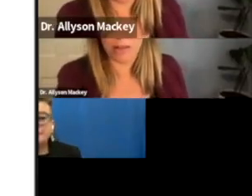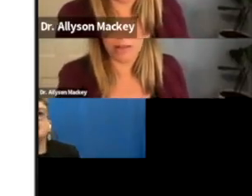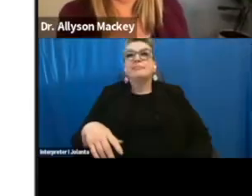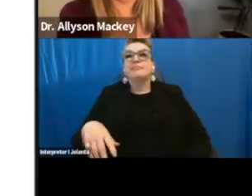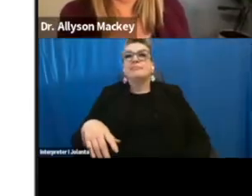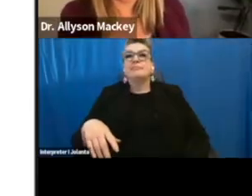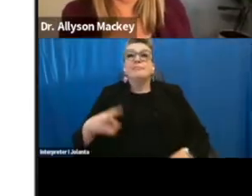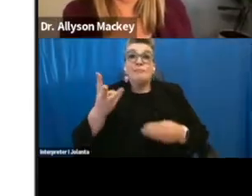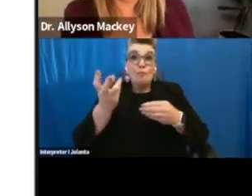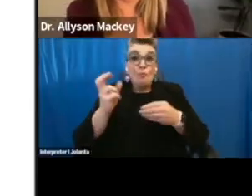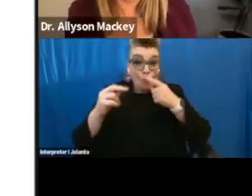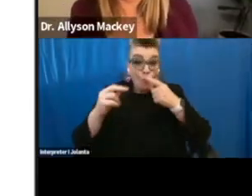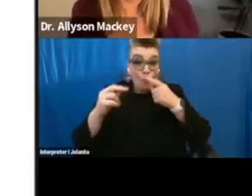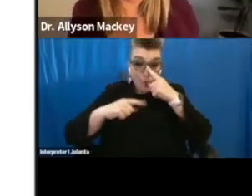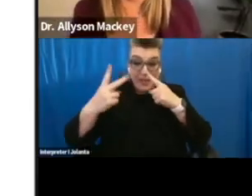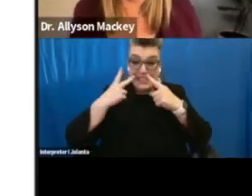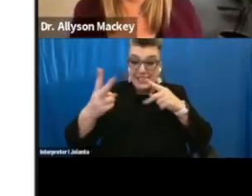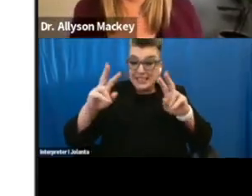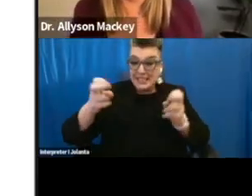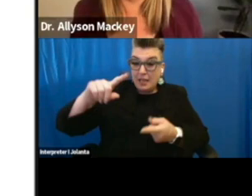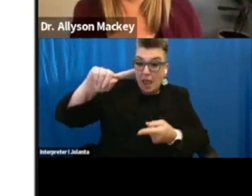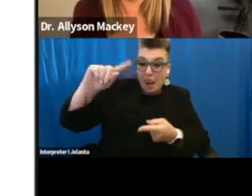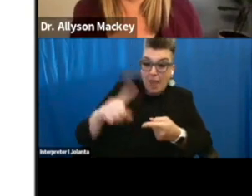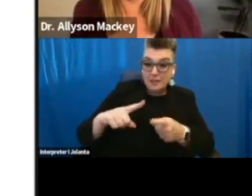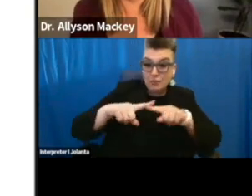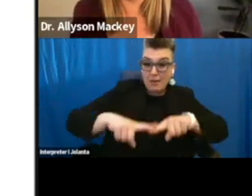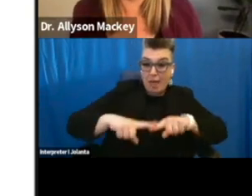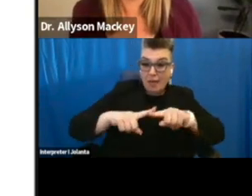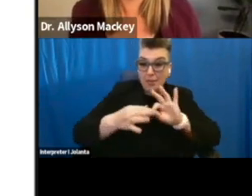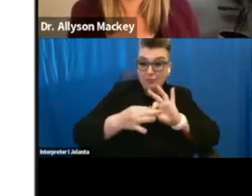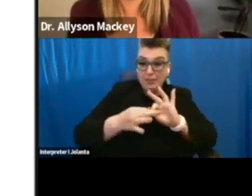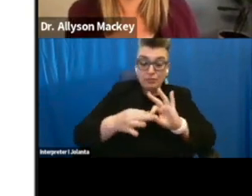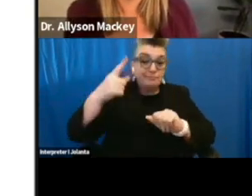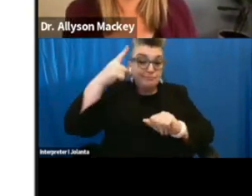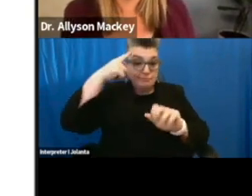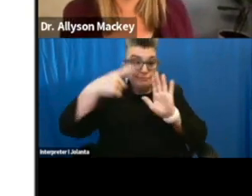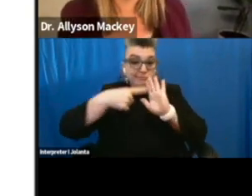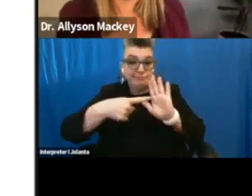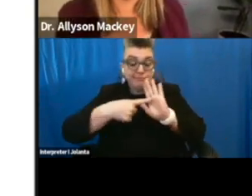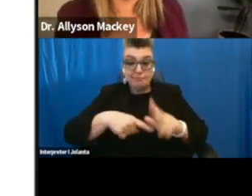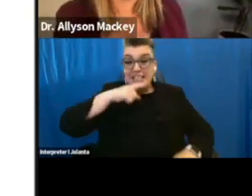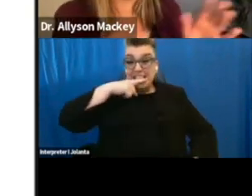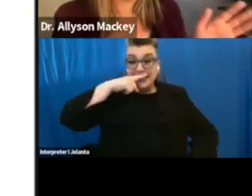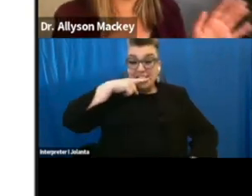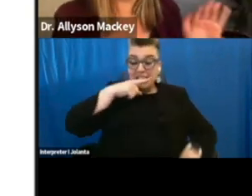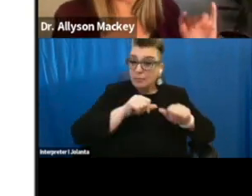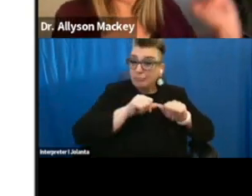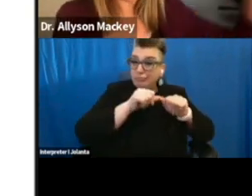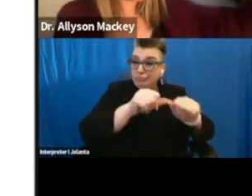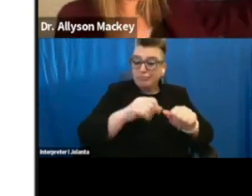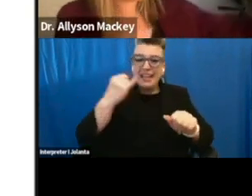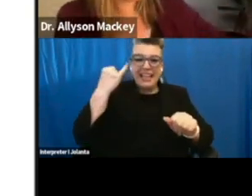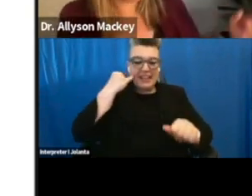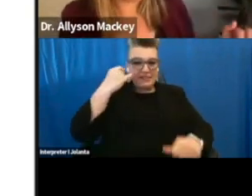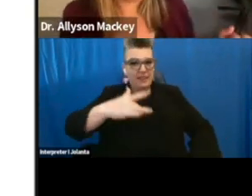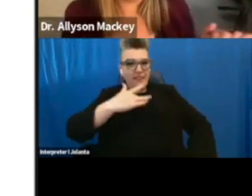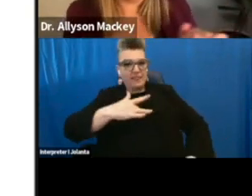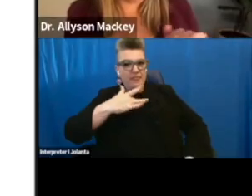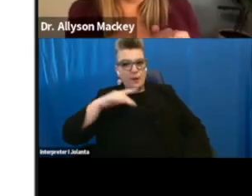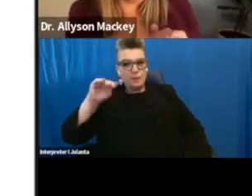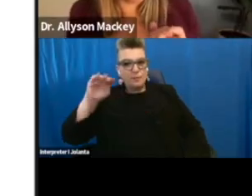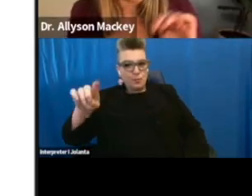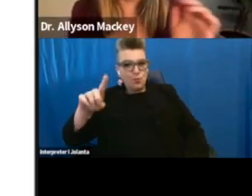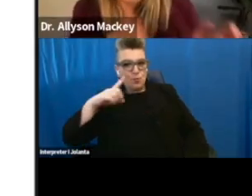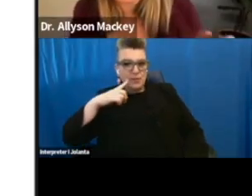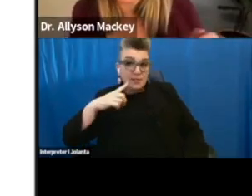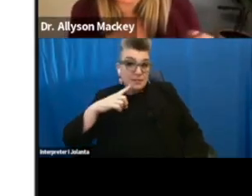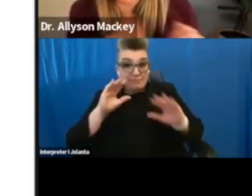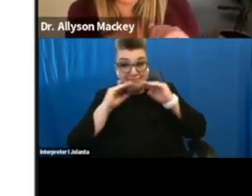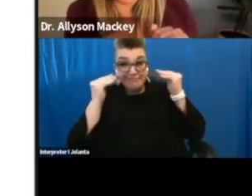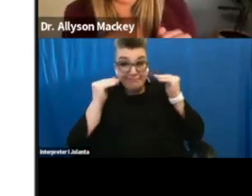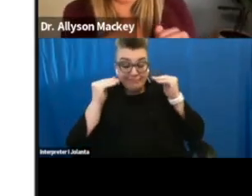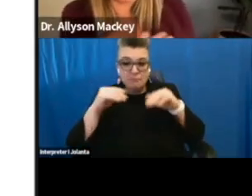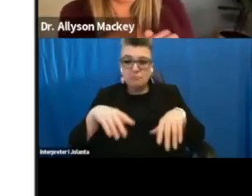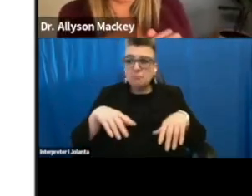longer when children are in a better mood uh but not everyone there's no consistency about the